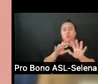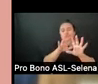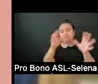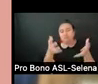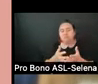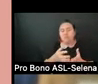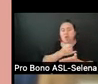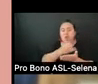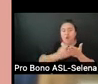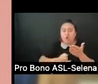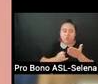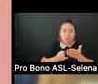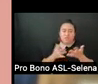can do.